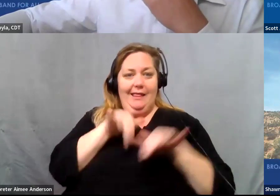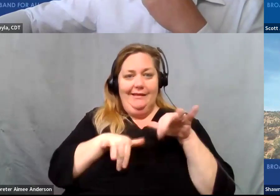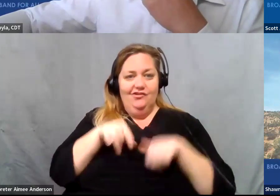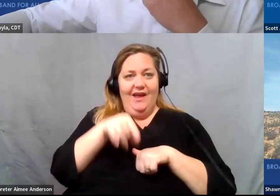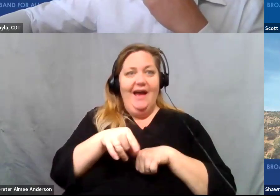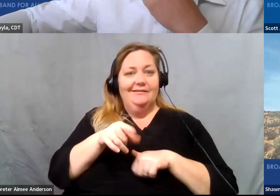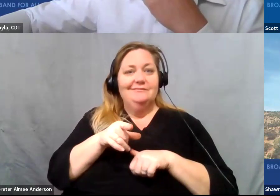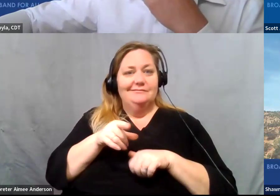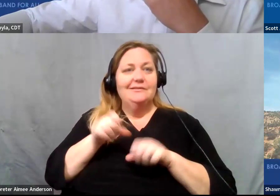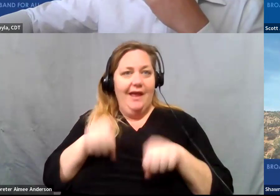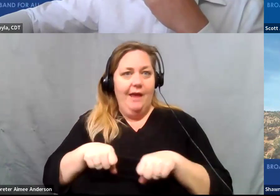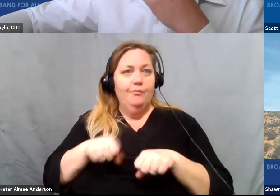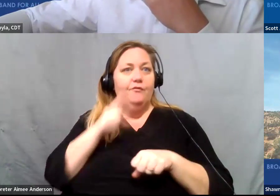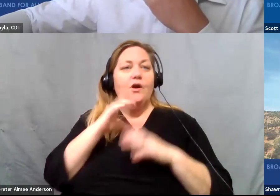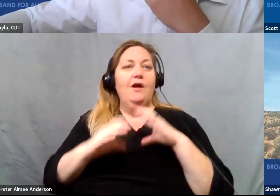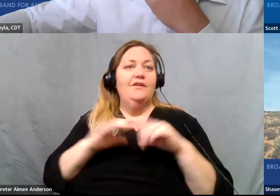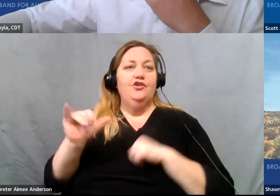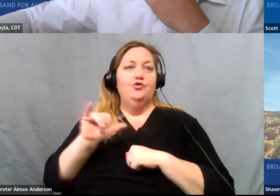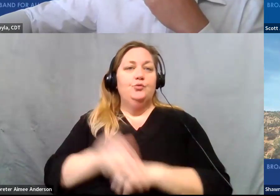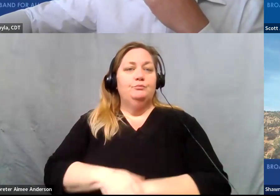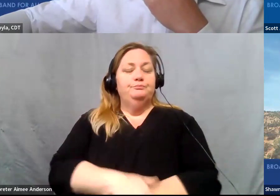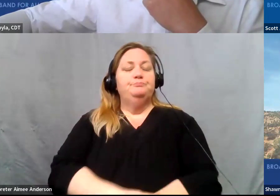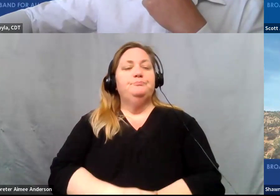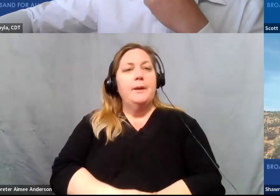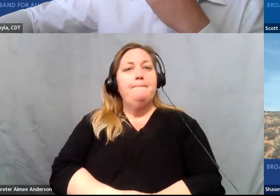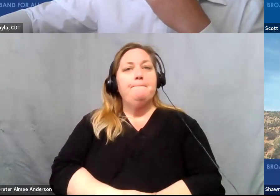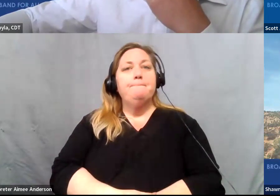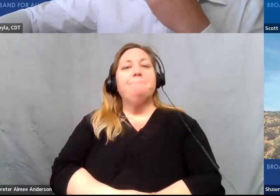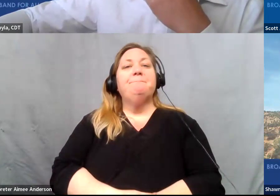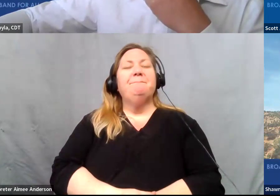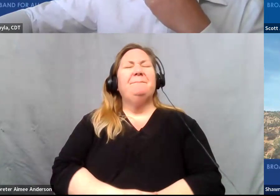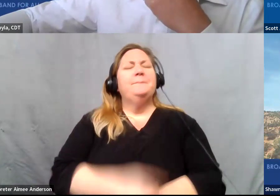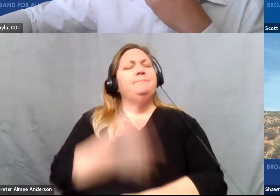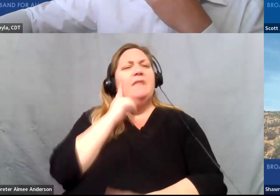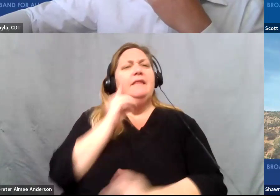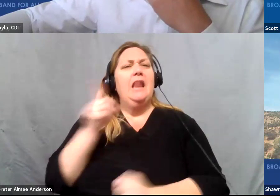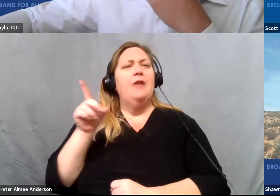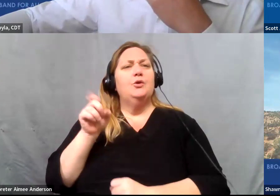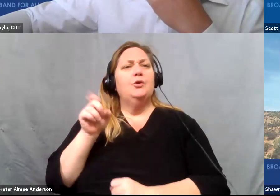enabled to have conversation as well. So, I think a lot of the questions, were answered,